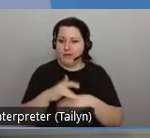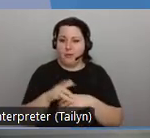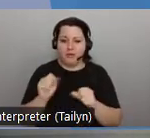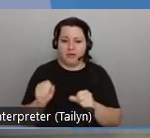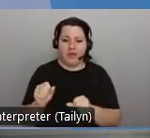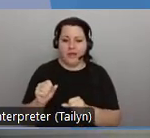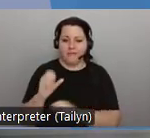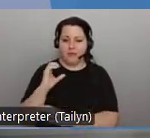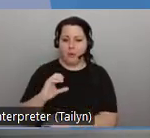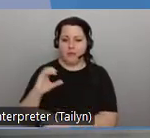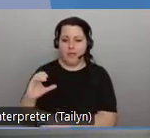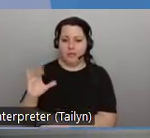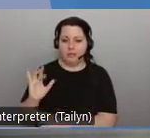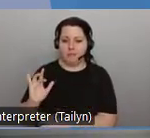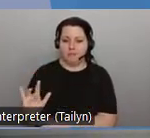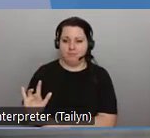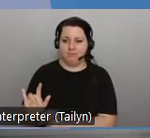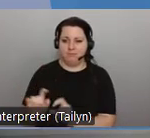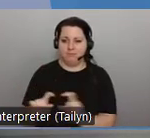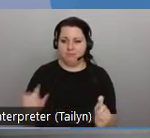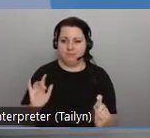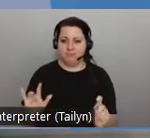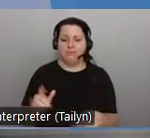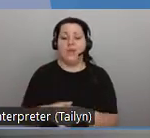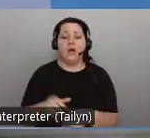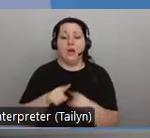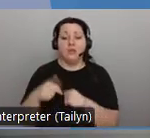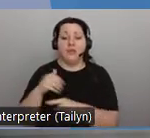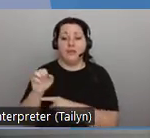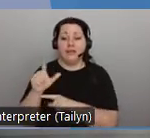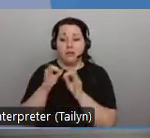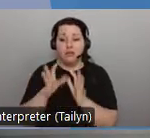have captioning available today so you couldn't turn that on using the closed captioning